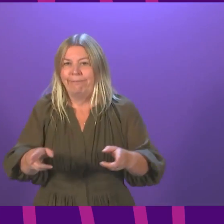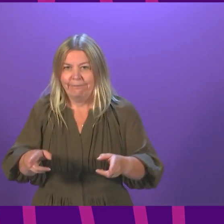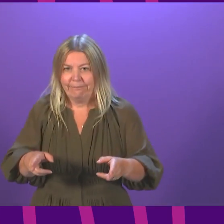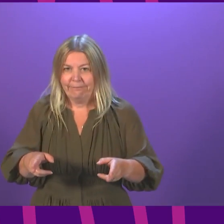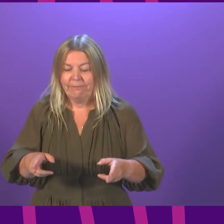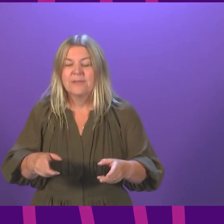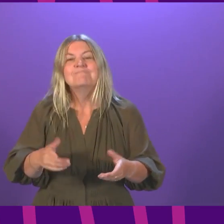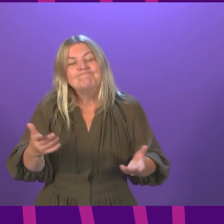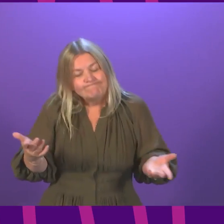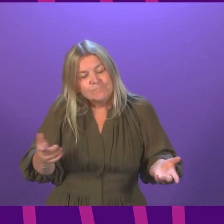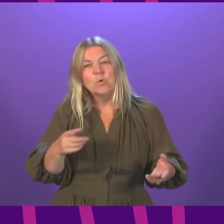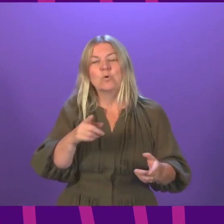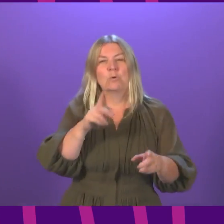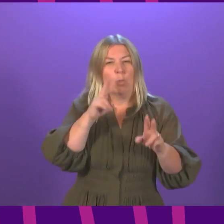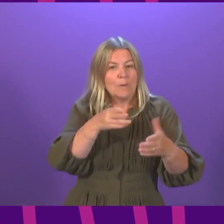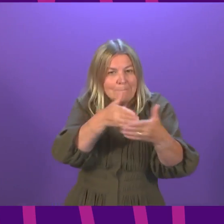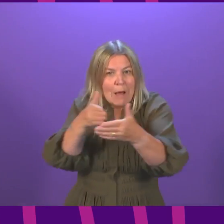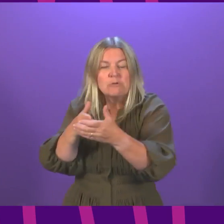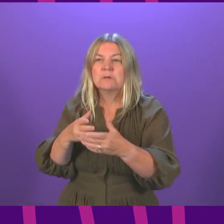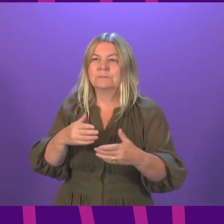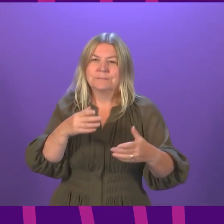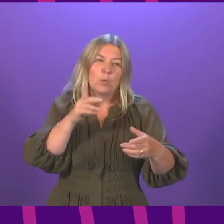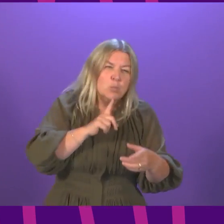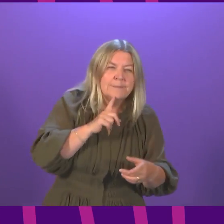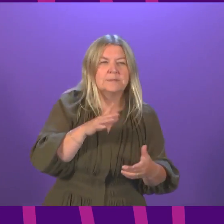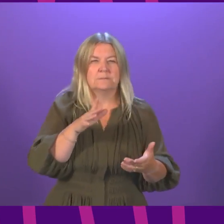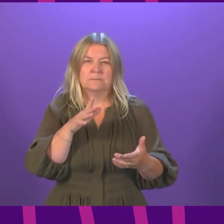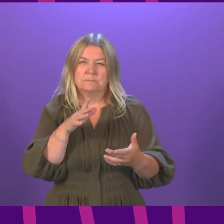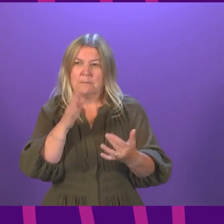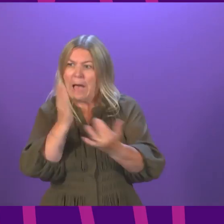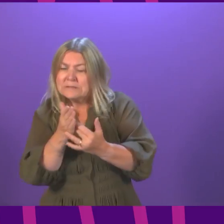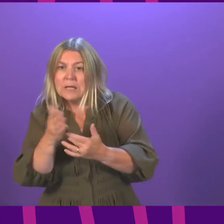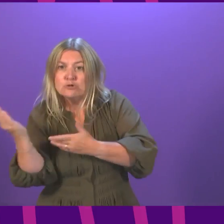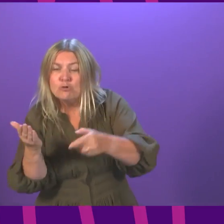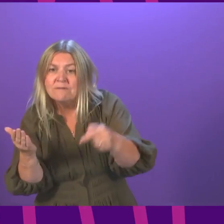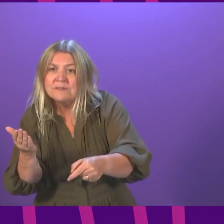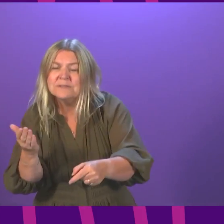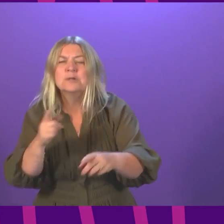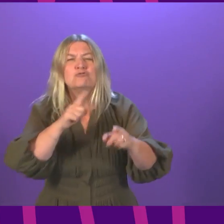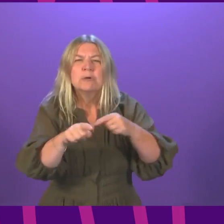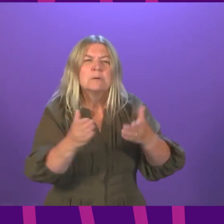the issues around barriers to women accessing services and keeping families together. One